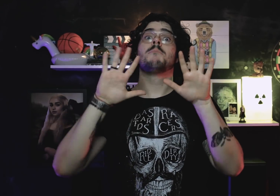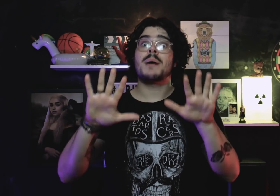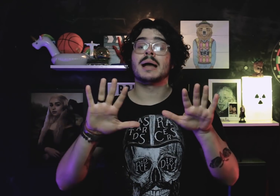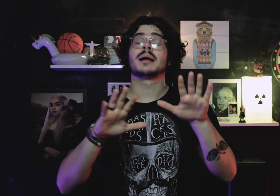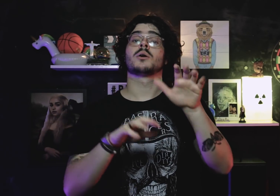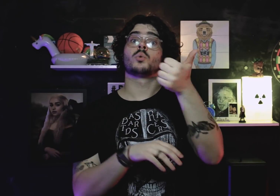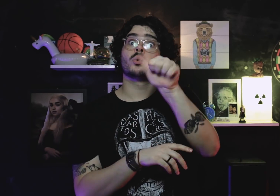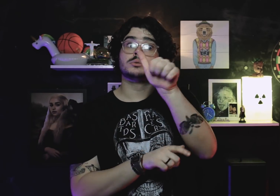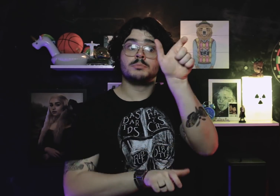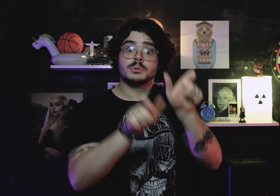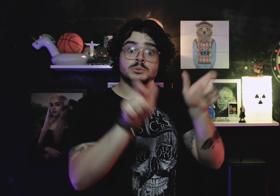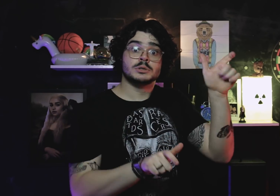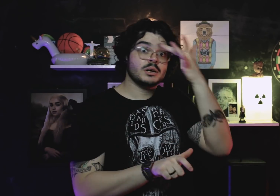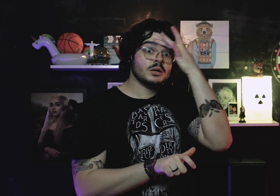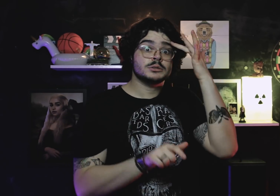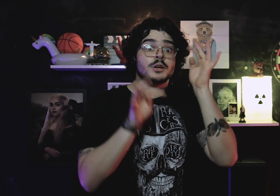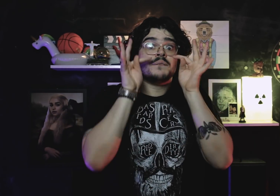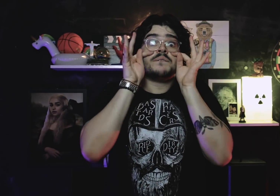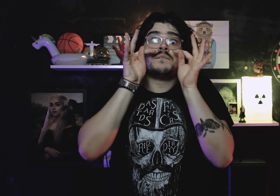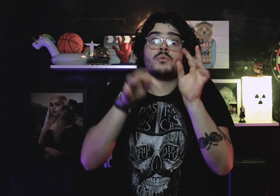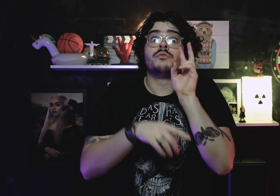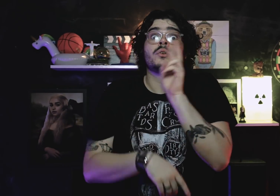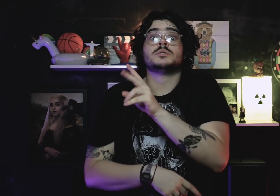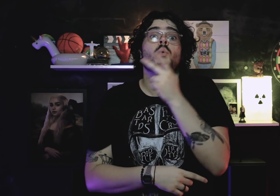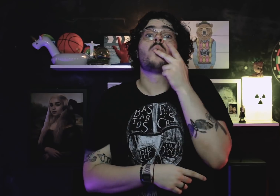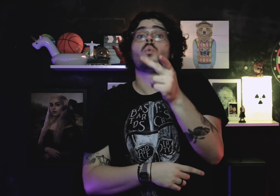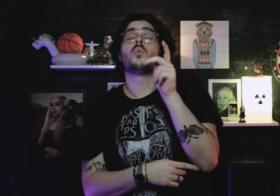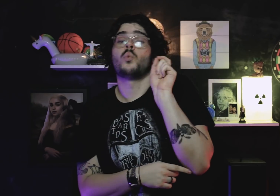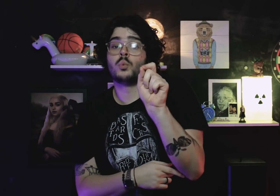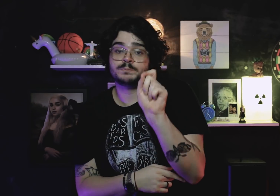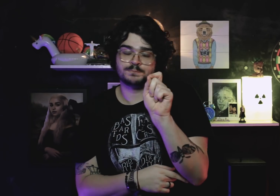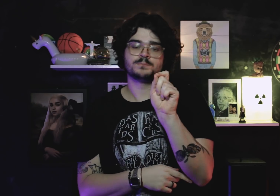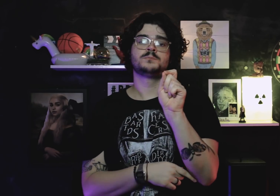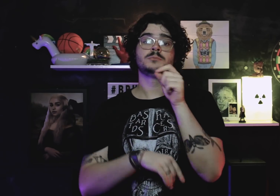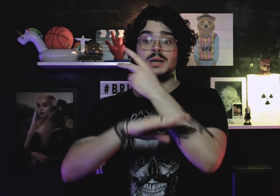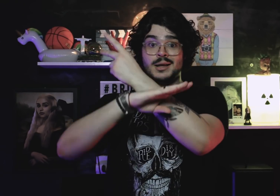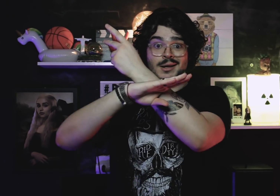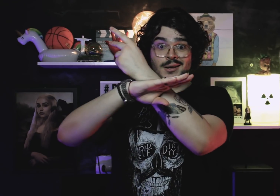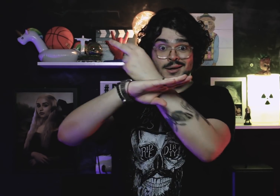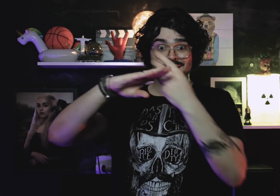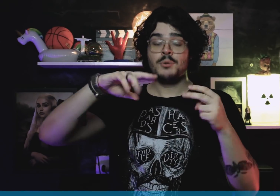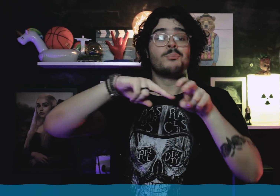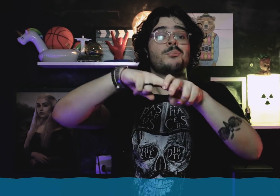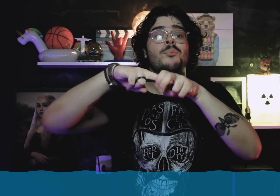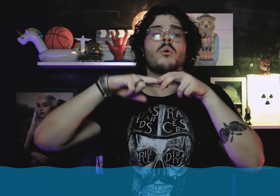eleven people claimed to have seen